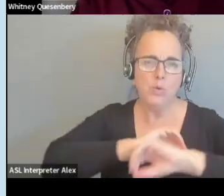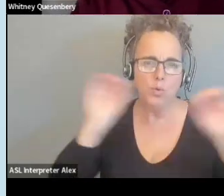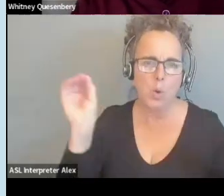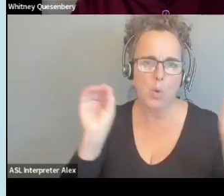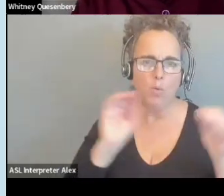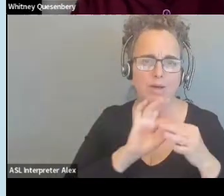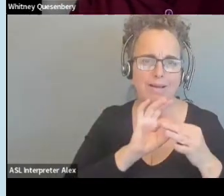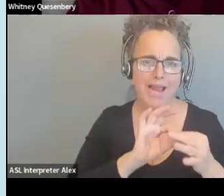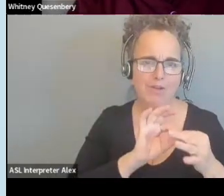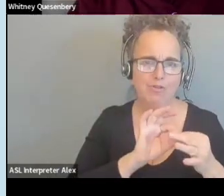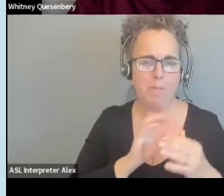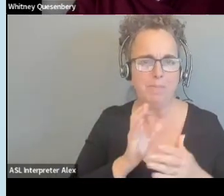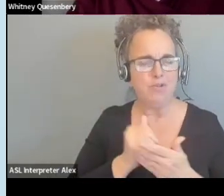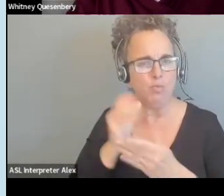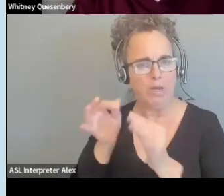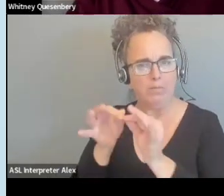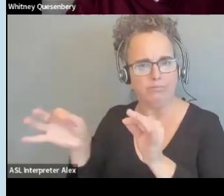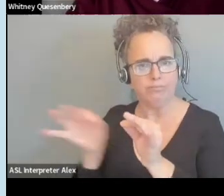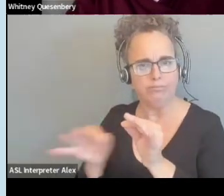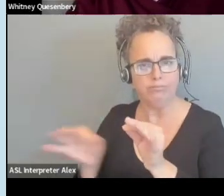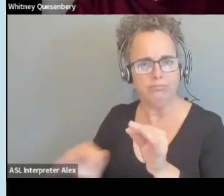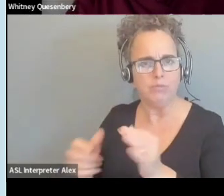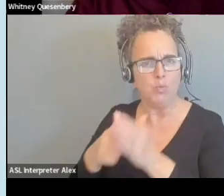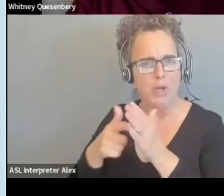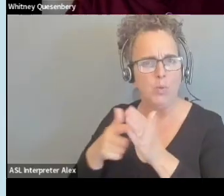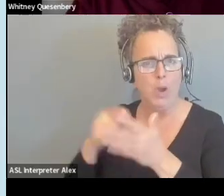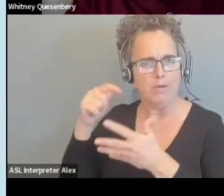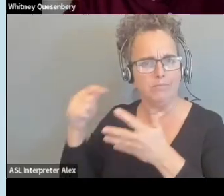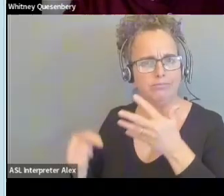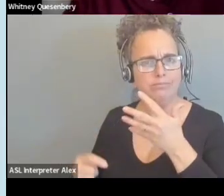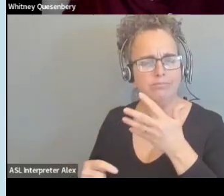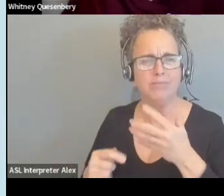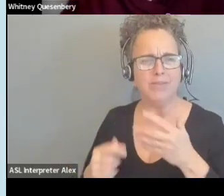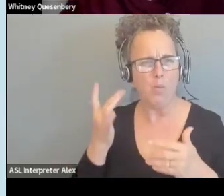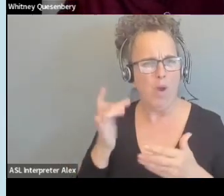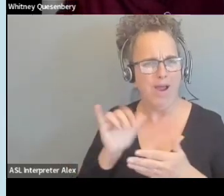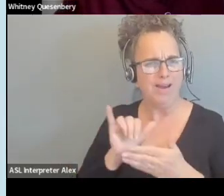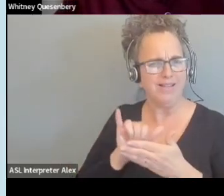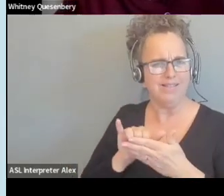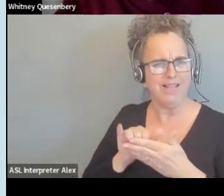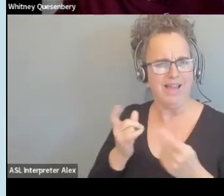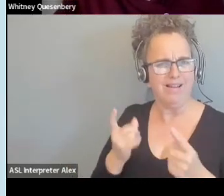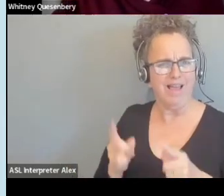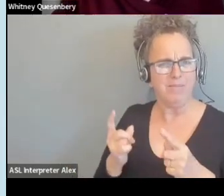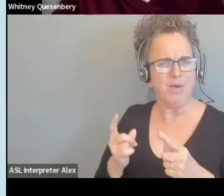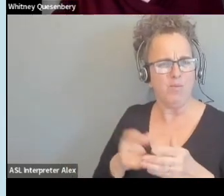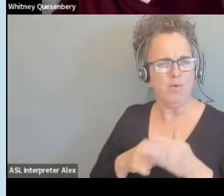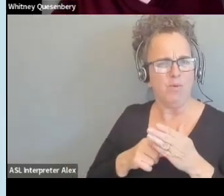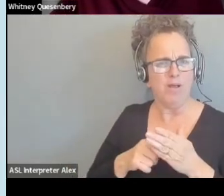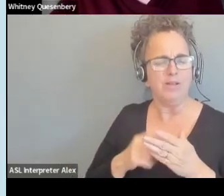that requirement and why it exists. So pause now for a couple of questions.